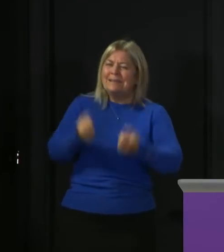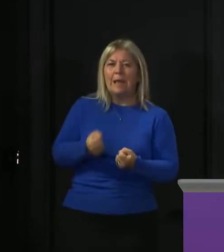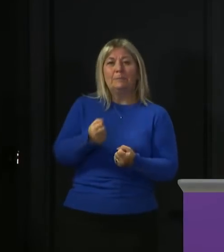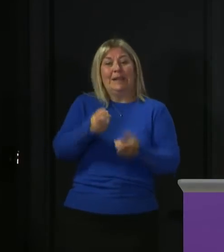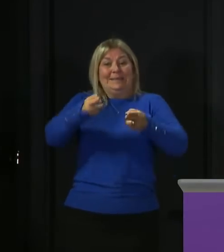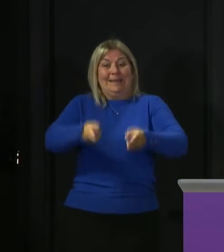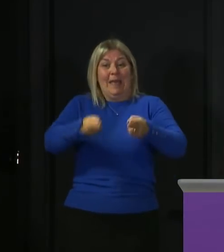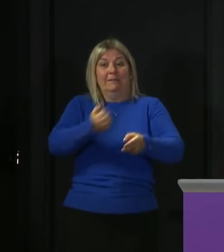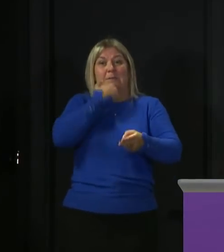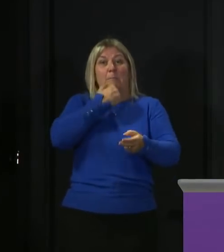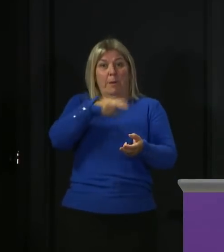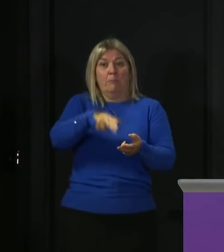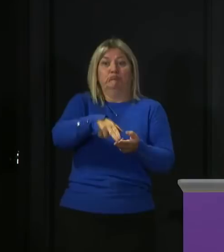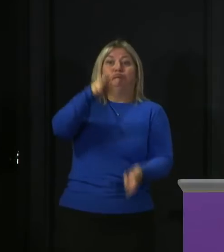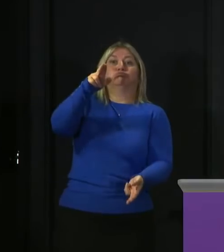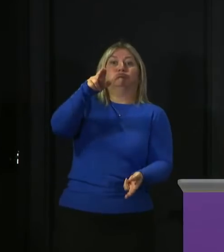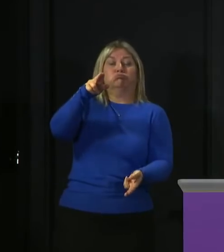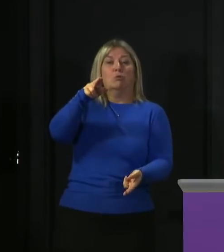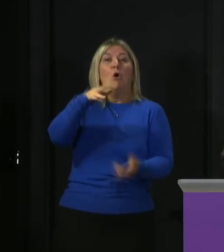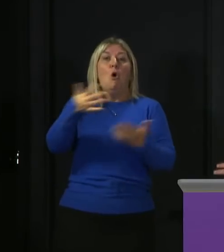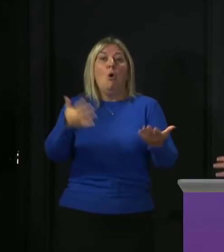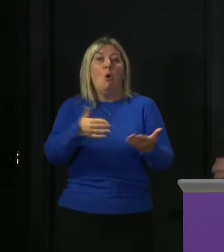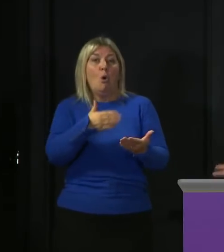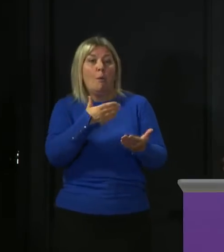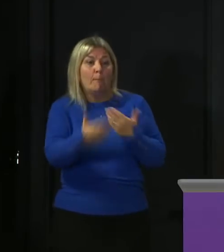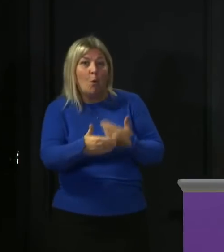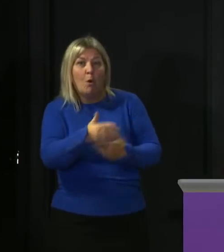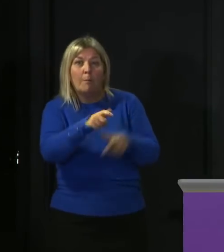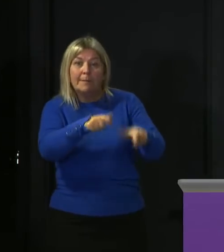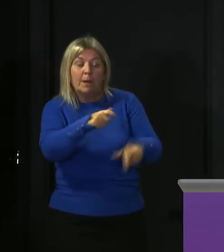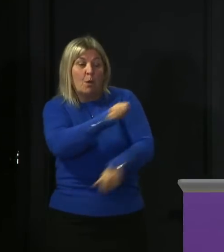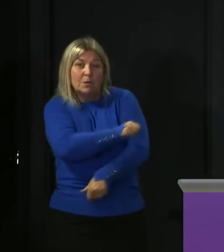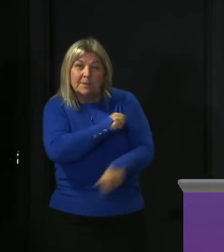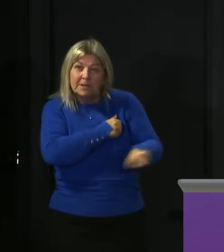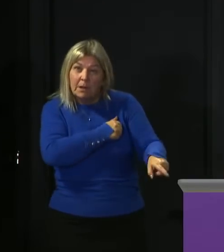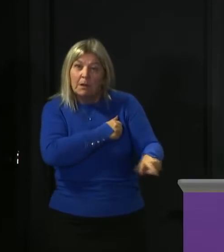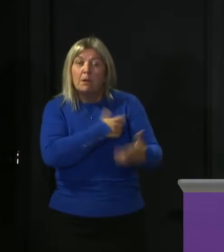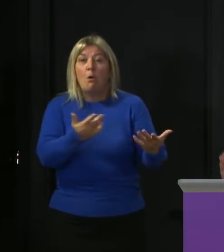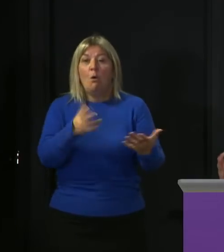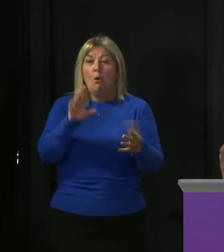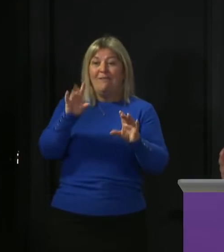or a rising hospitalisation rate, or a rising infection rate, is inevitable. And this is the